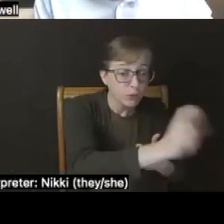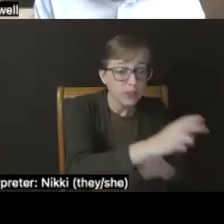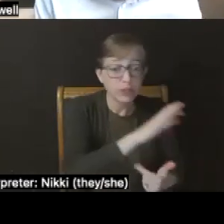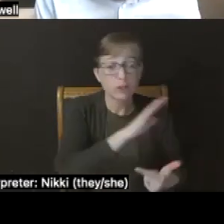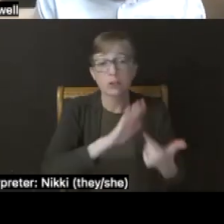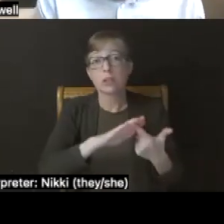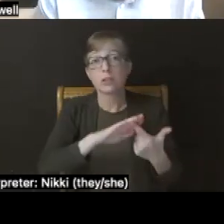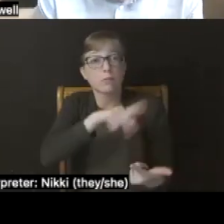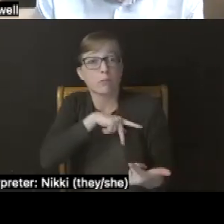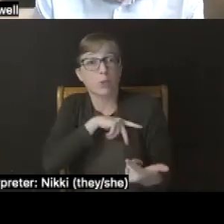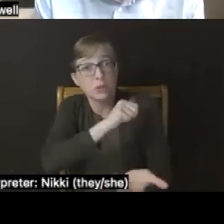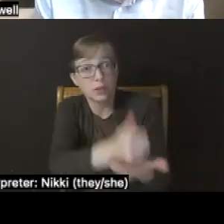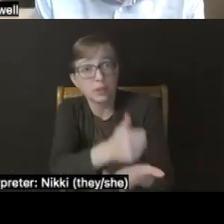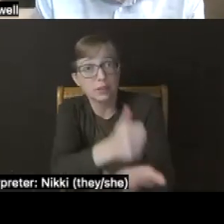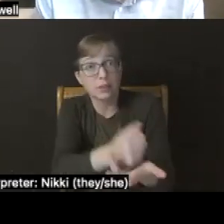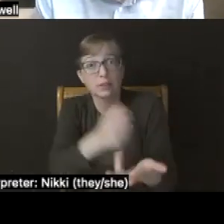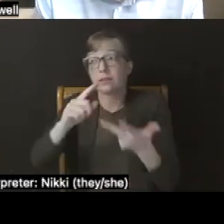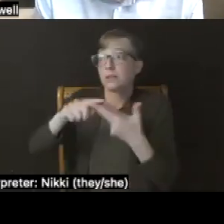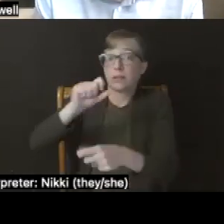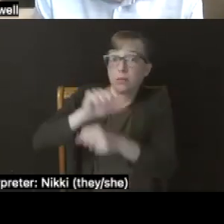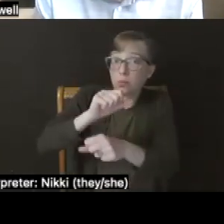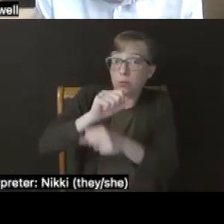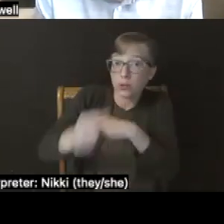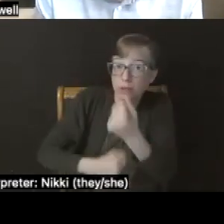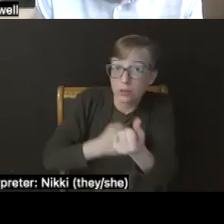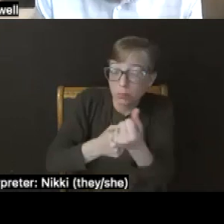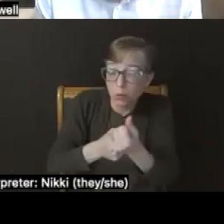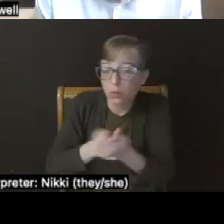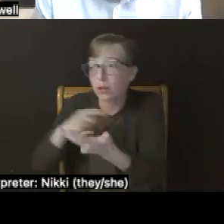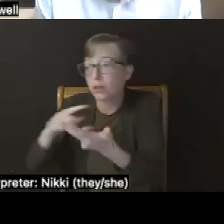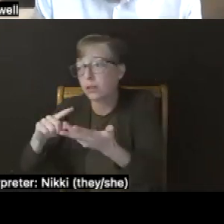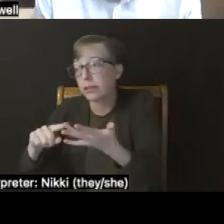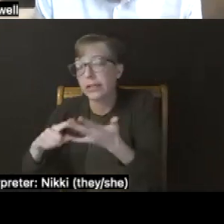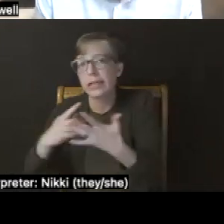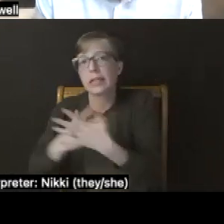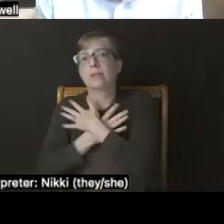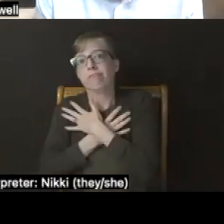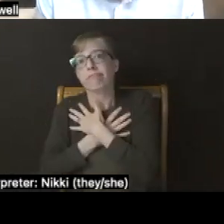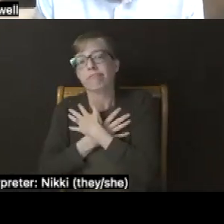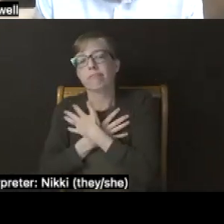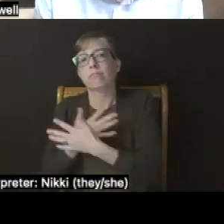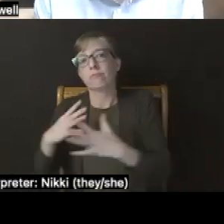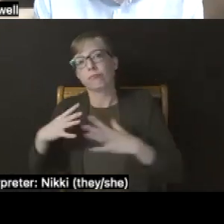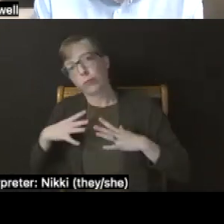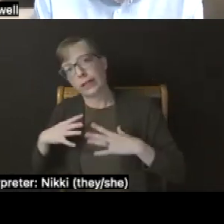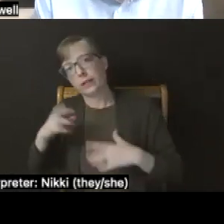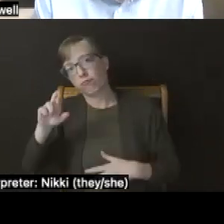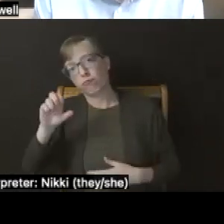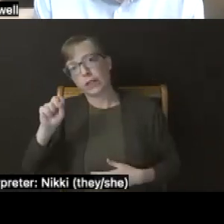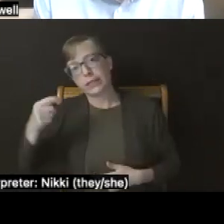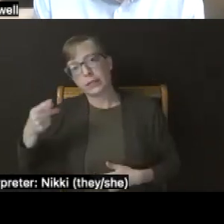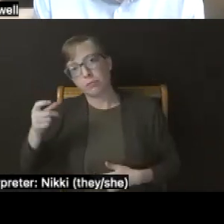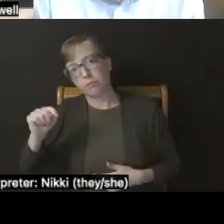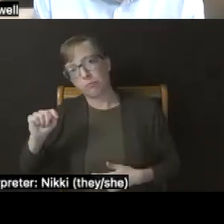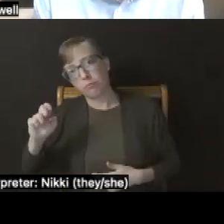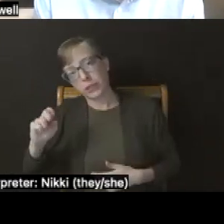employment supports, respite family, caregiver supports. It's a very broad range of services supports,